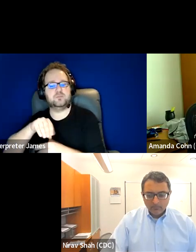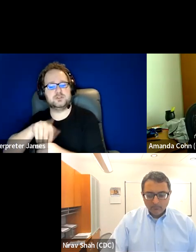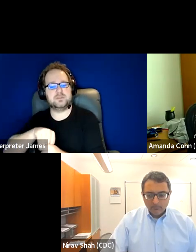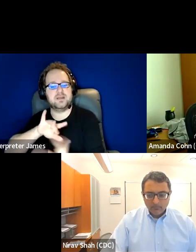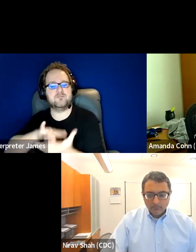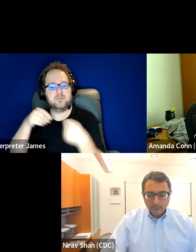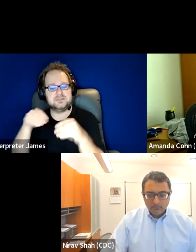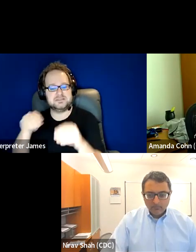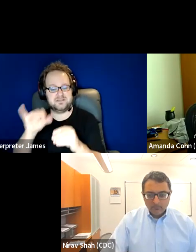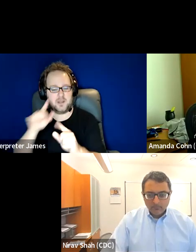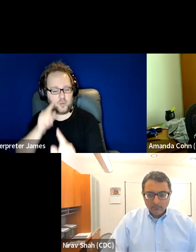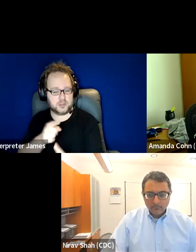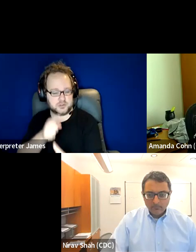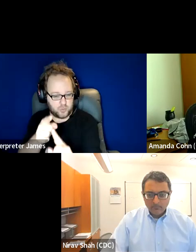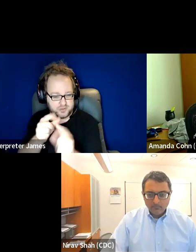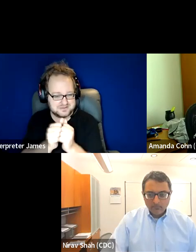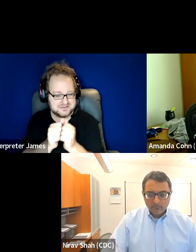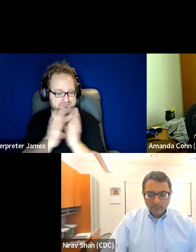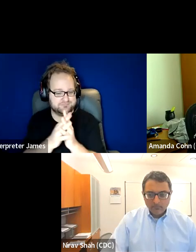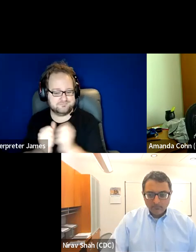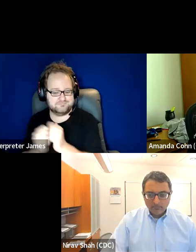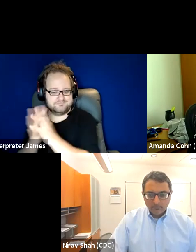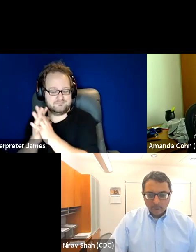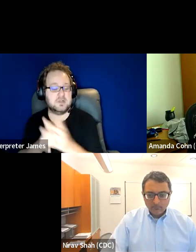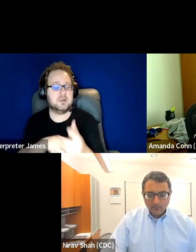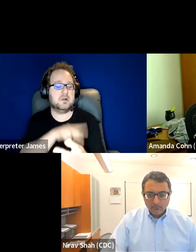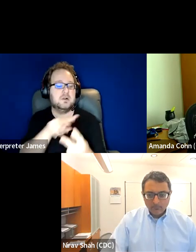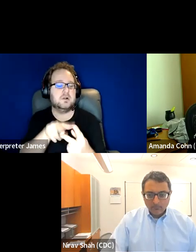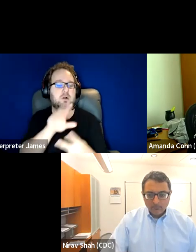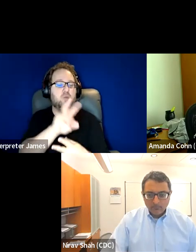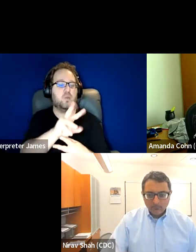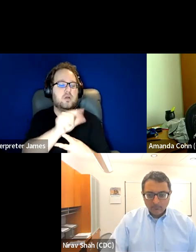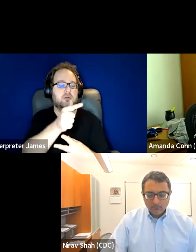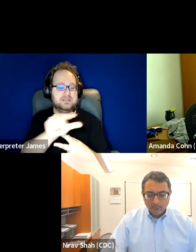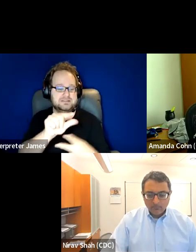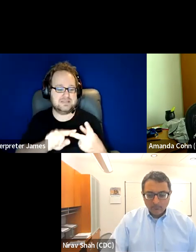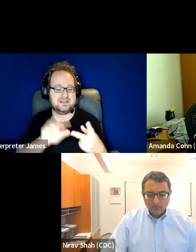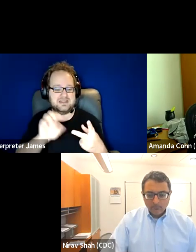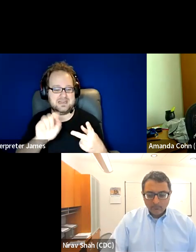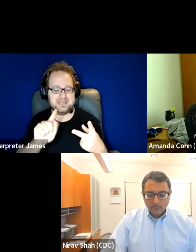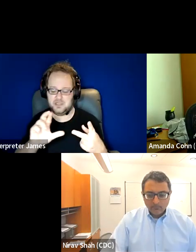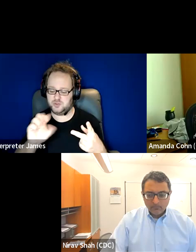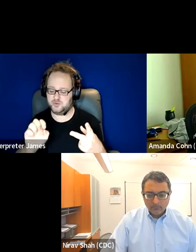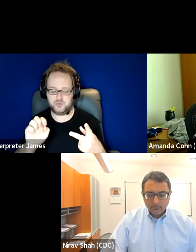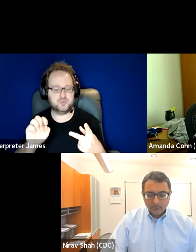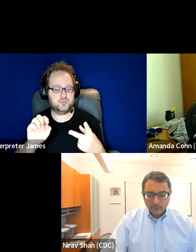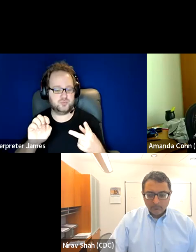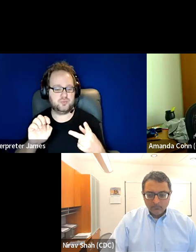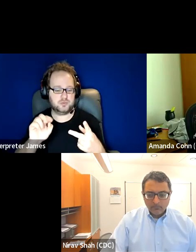towards setting up these community events. Those include Walgreen's and e true north and I put an email for